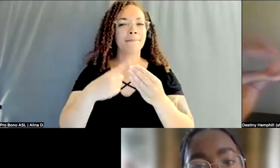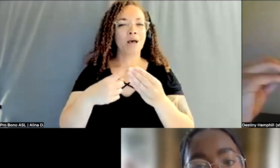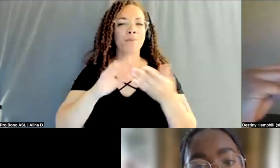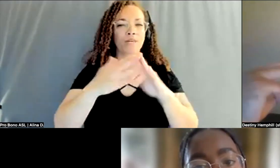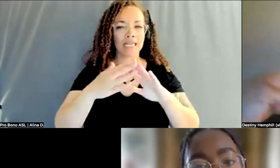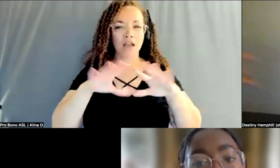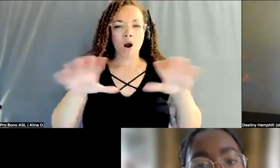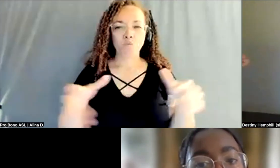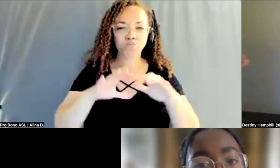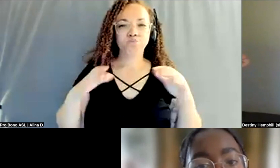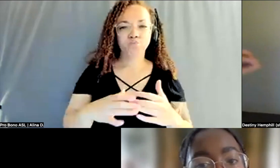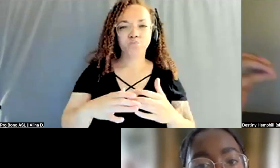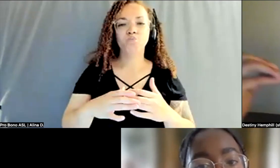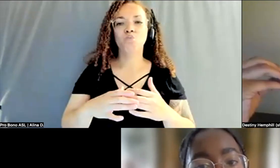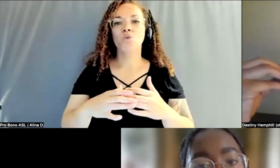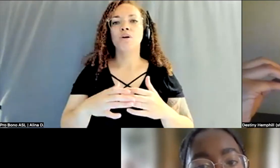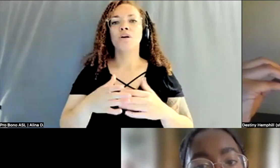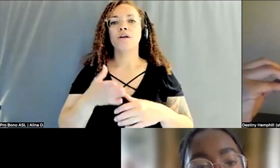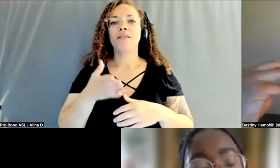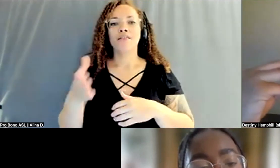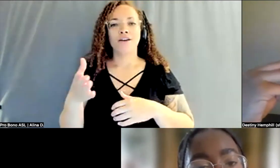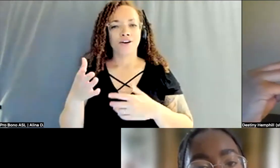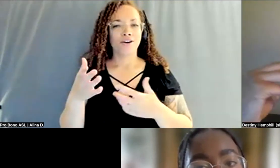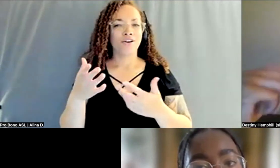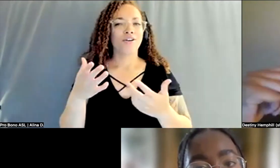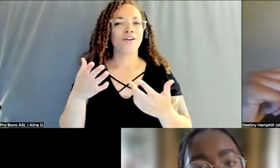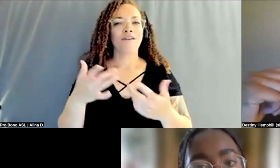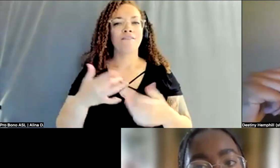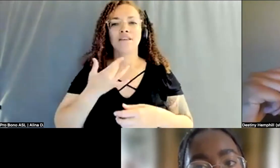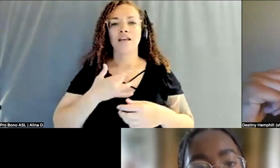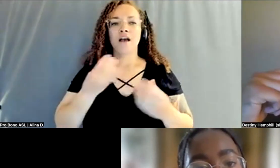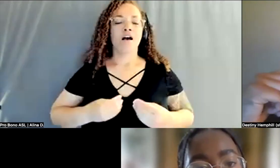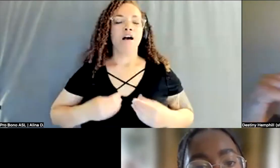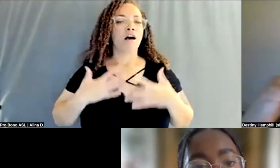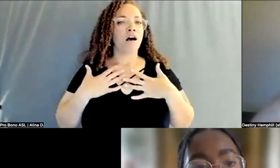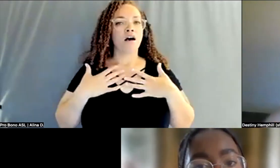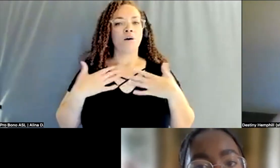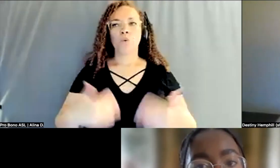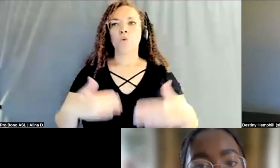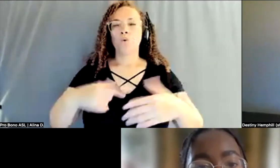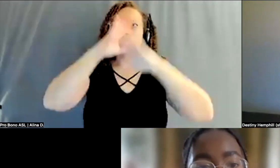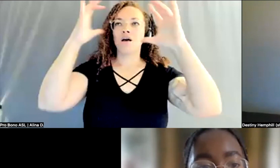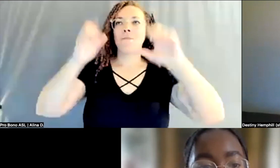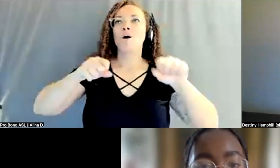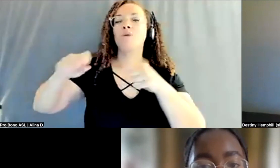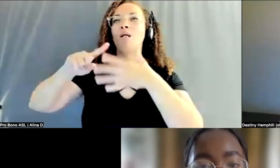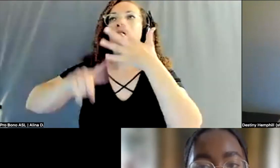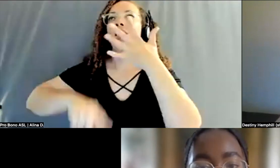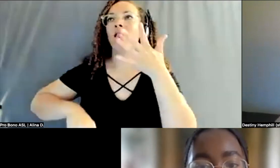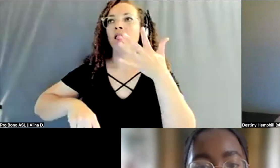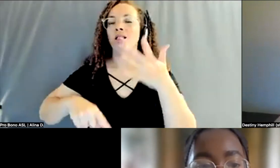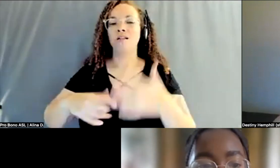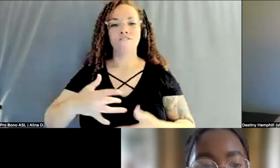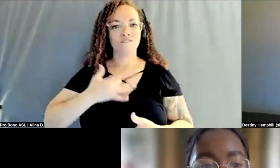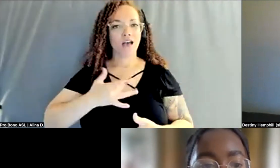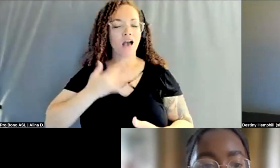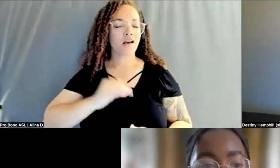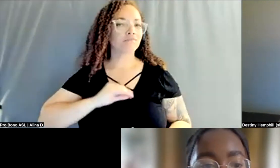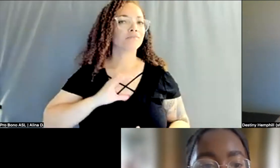and enlivened me so much and, you know, towards the end of 2016, really the middle of 2016;